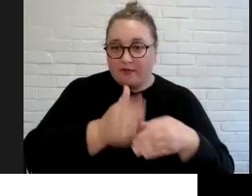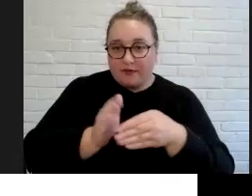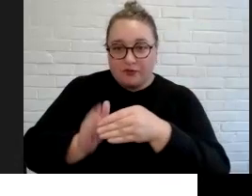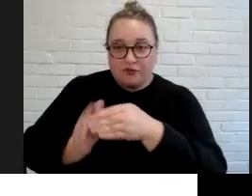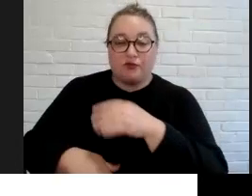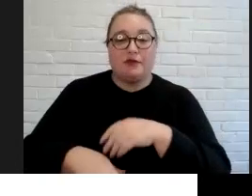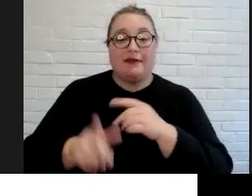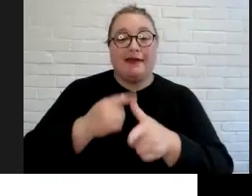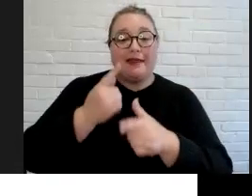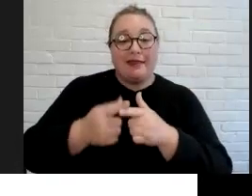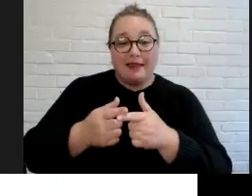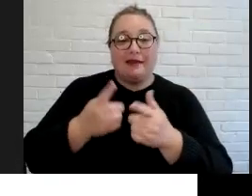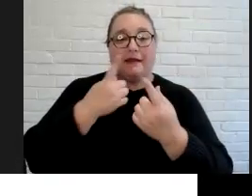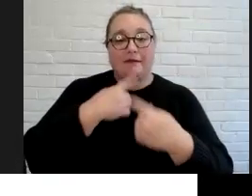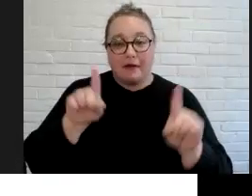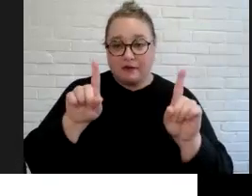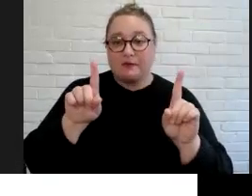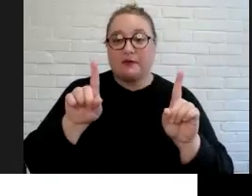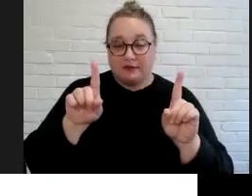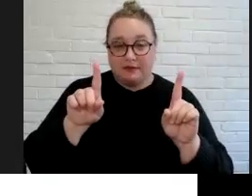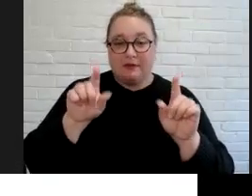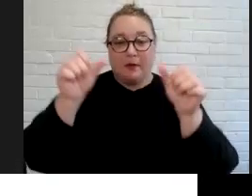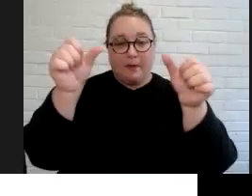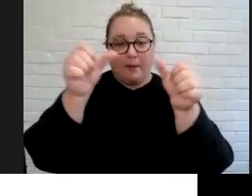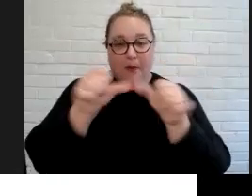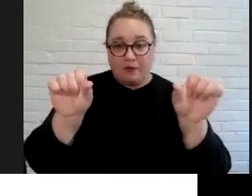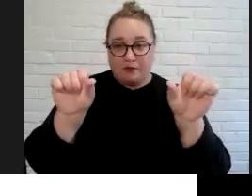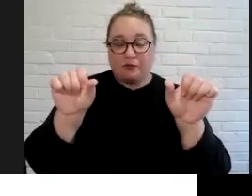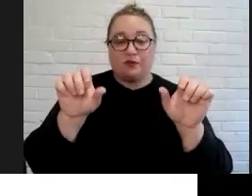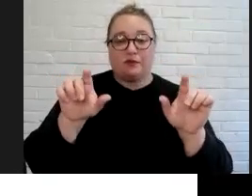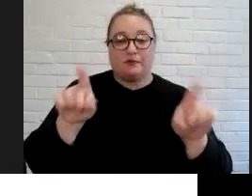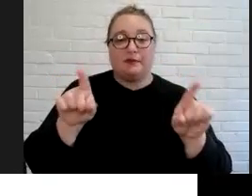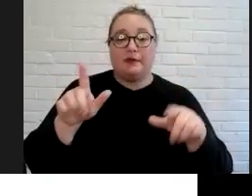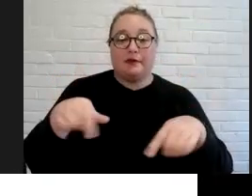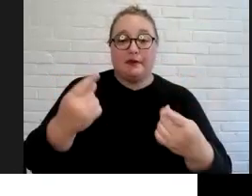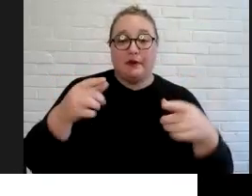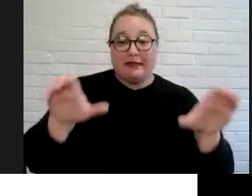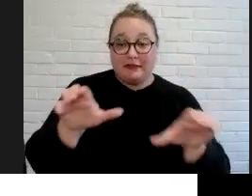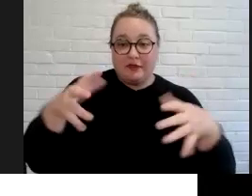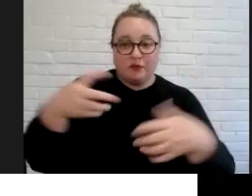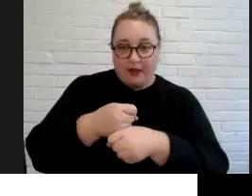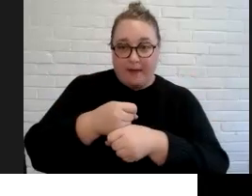That's a recap of the activities. And then talk about what's going to be happening for the following week.